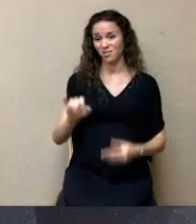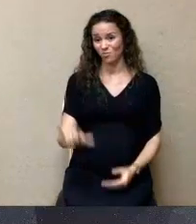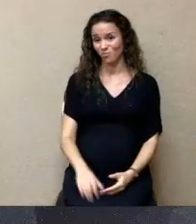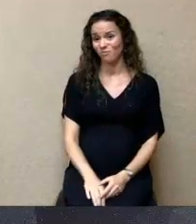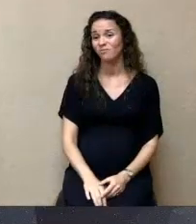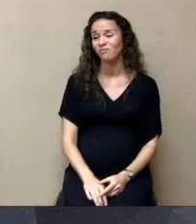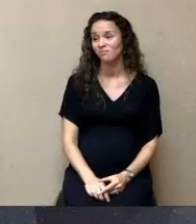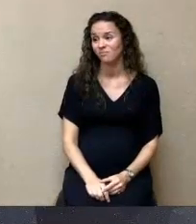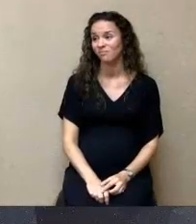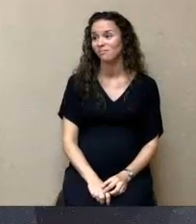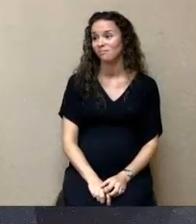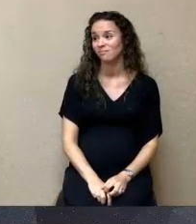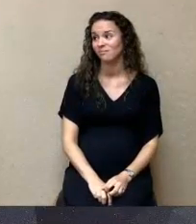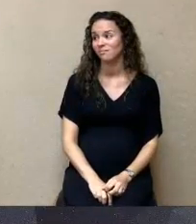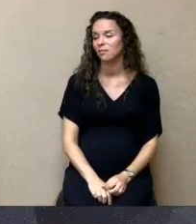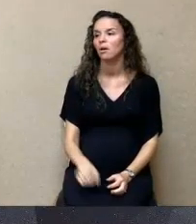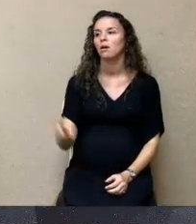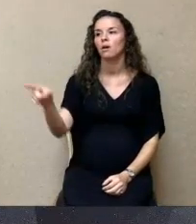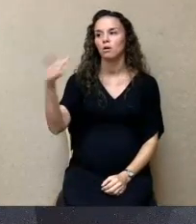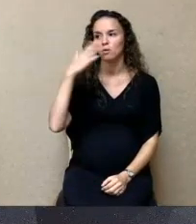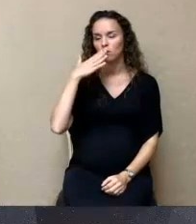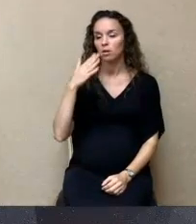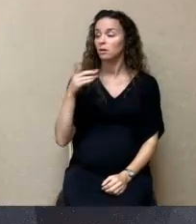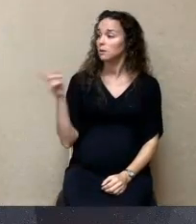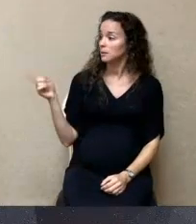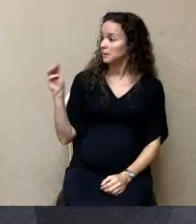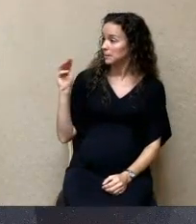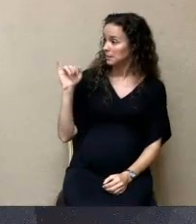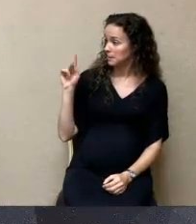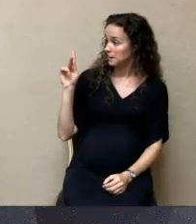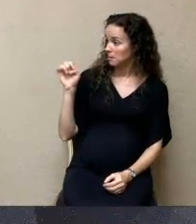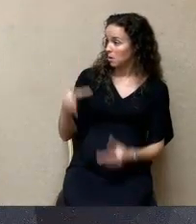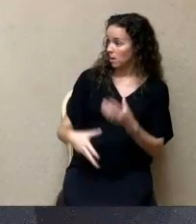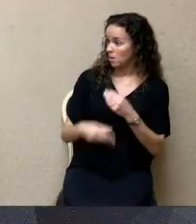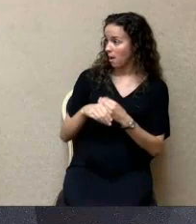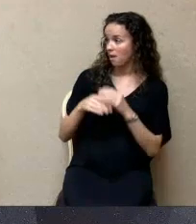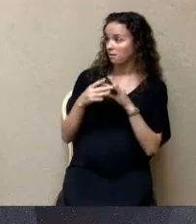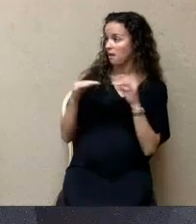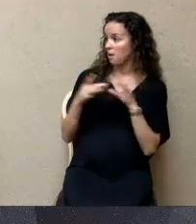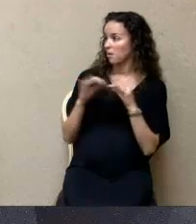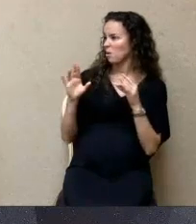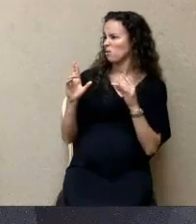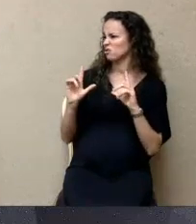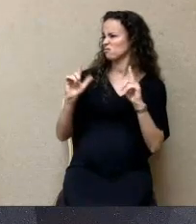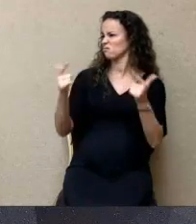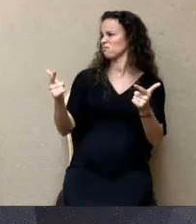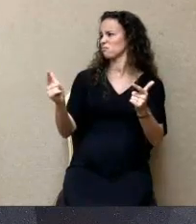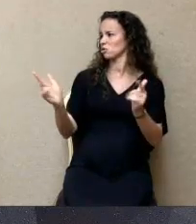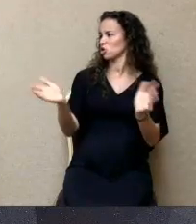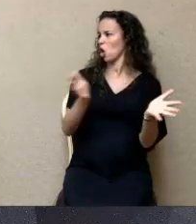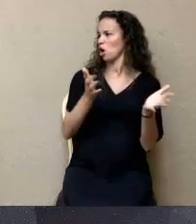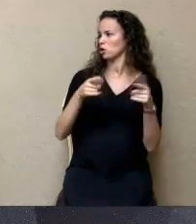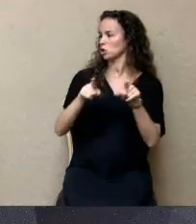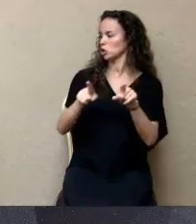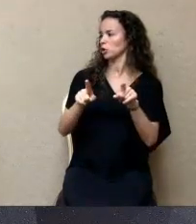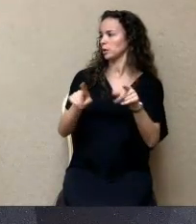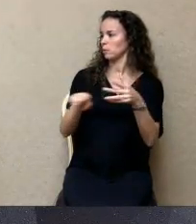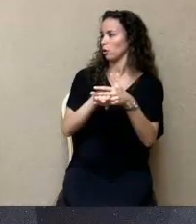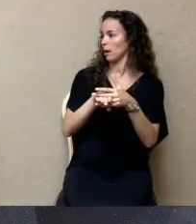That's a great point. Mike, is there anything else you want to chat about or do you want to just let people chat with you during the break?